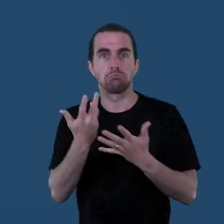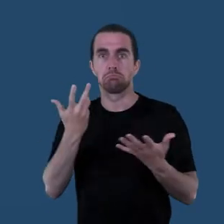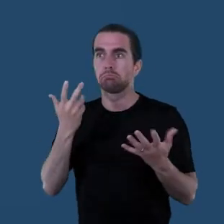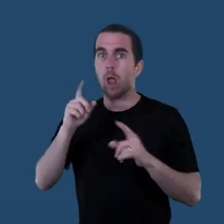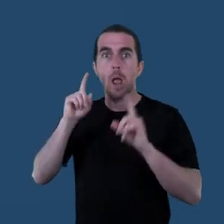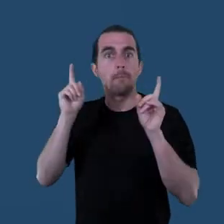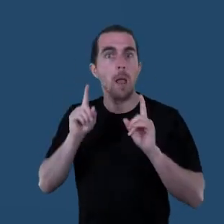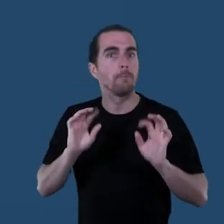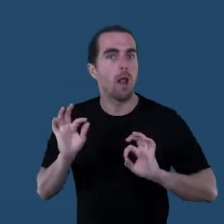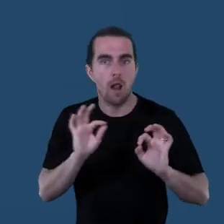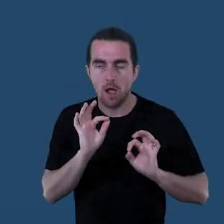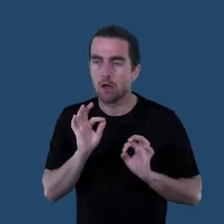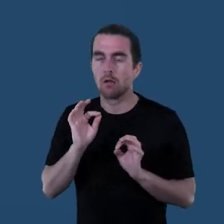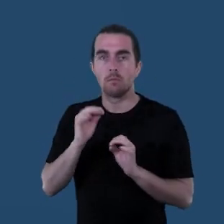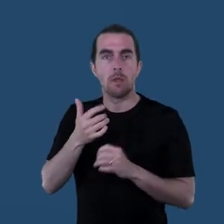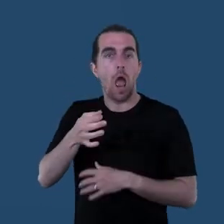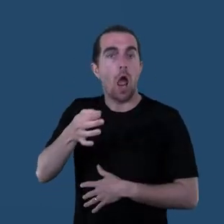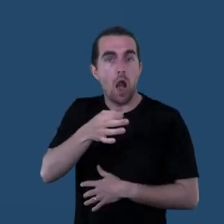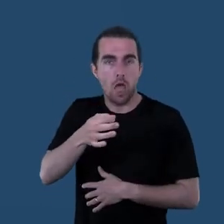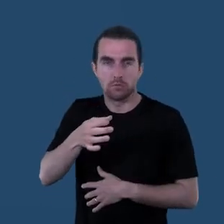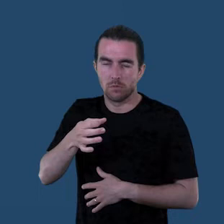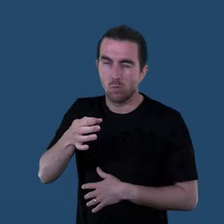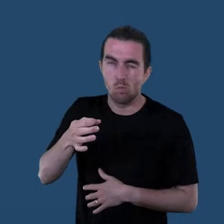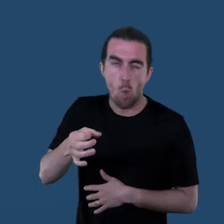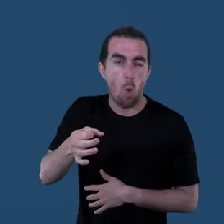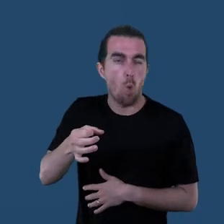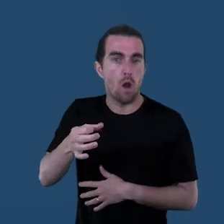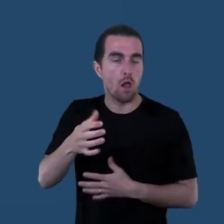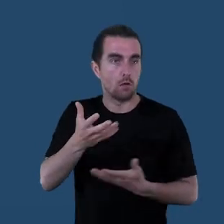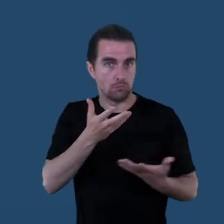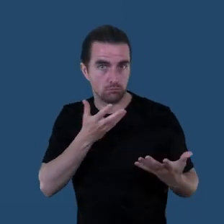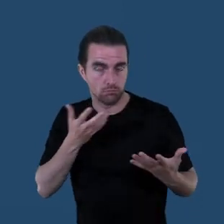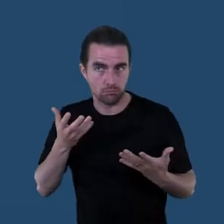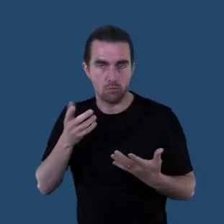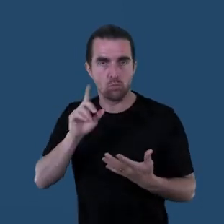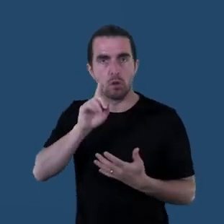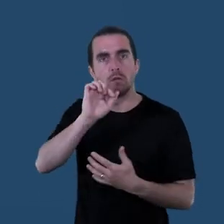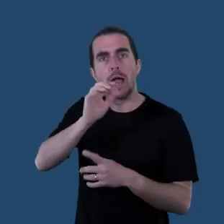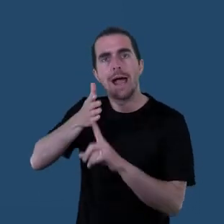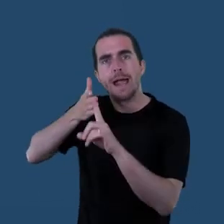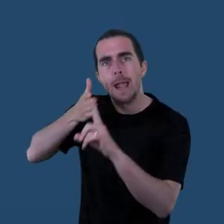you go to a part of the world, a tiny island, you've never been there before, what's your objective? Why are you going there?